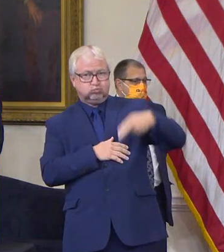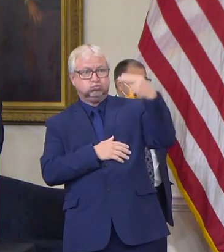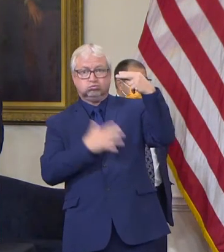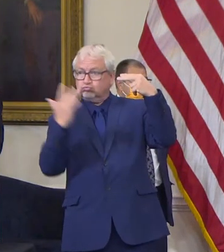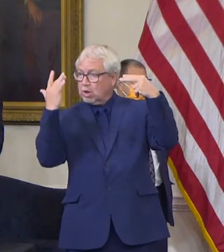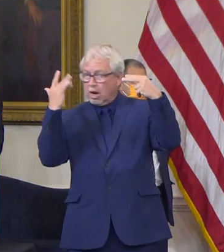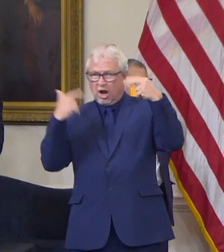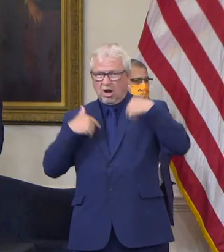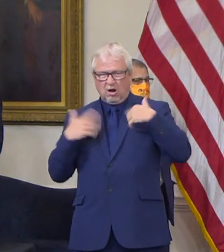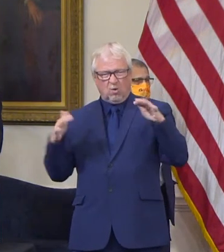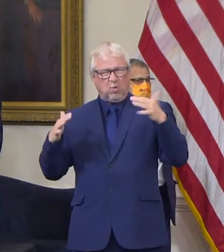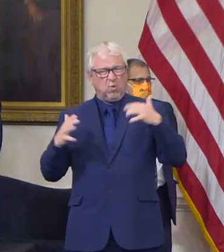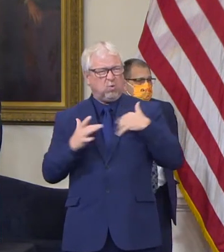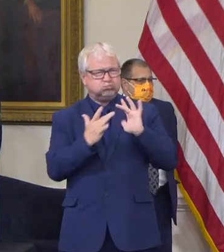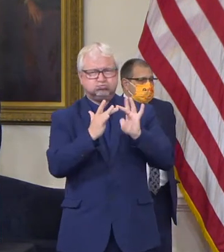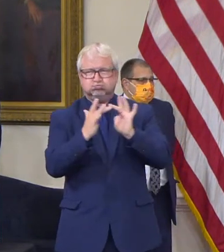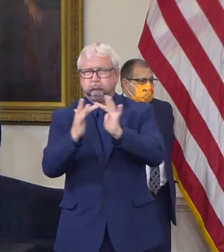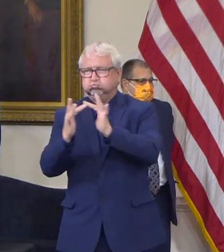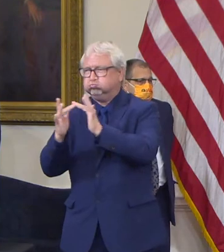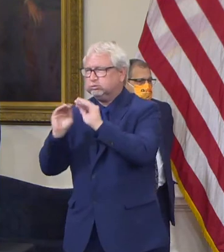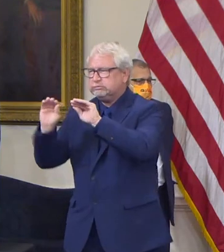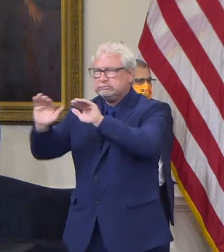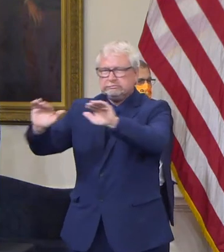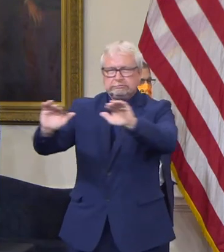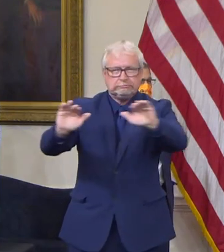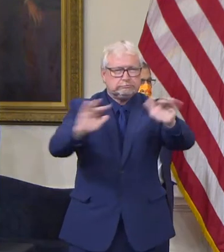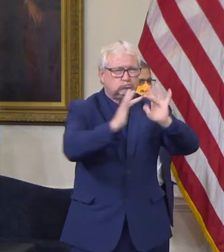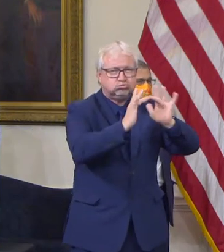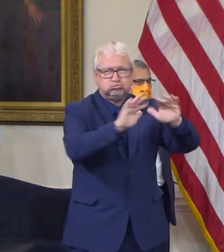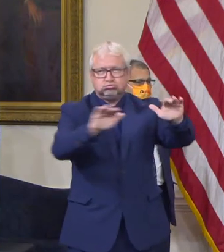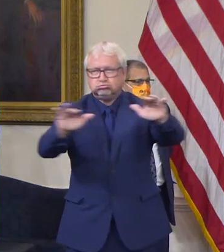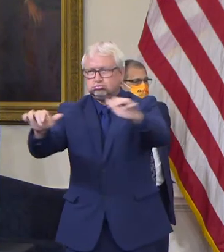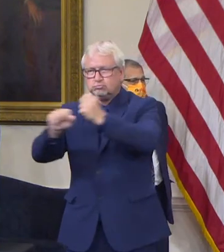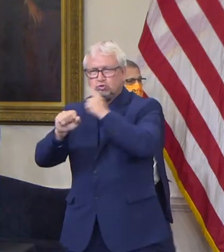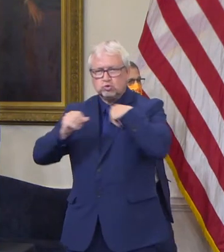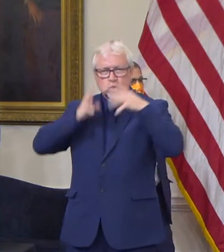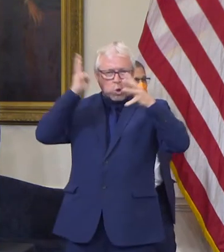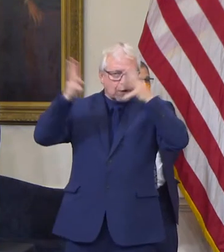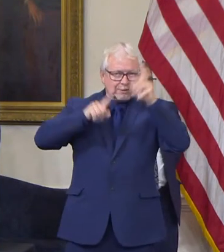We have achieved these numbers with strong public health outreach, innovative lottery and